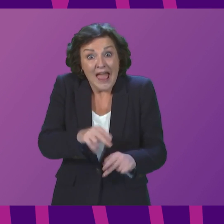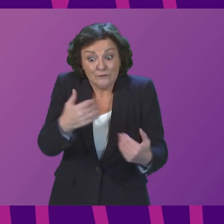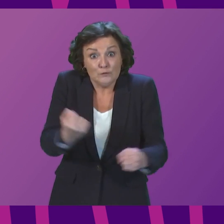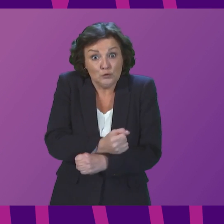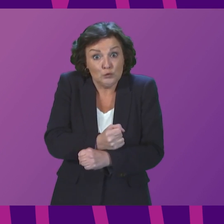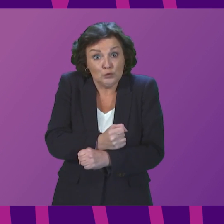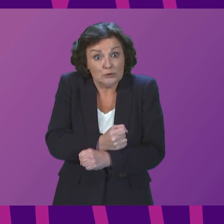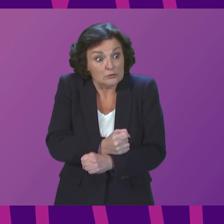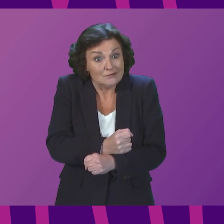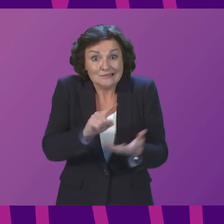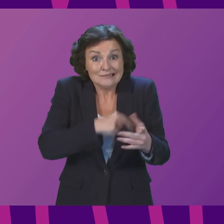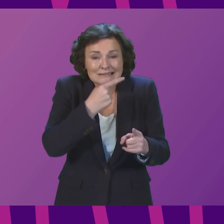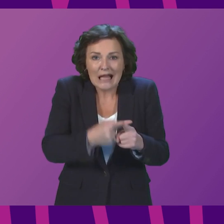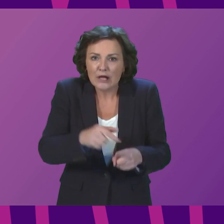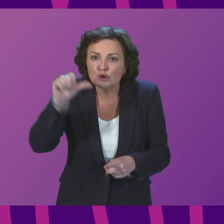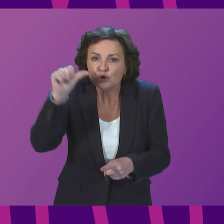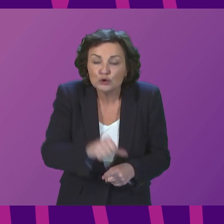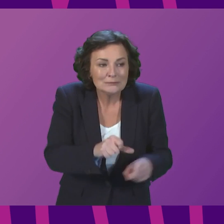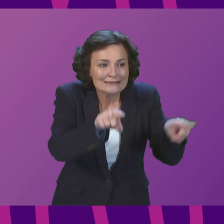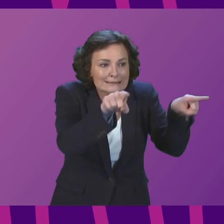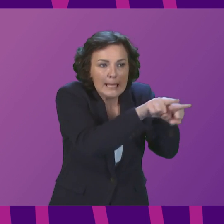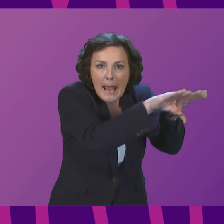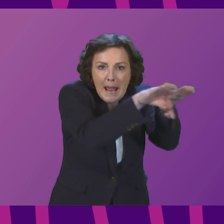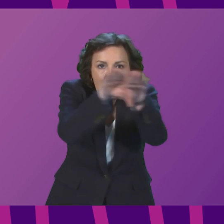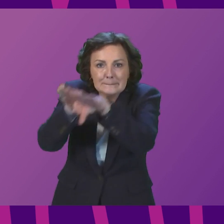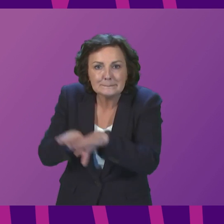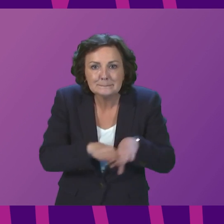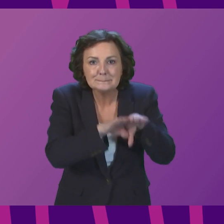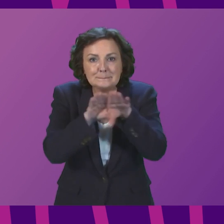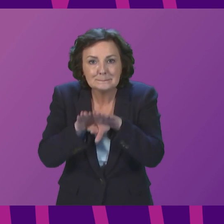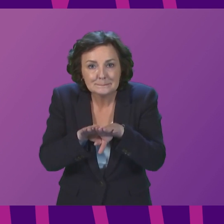That is the point that I am making. I also make the basic point that I do not have power over that.